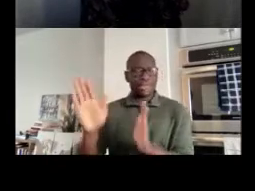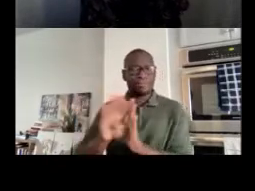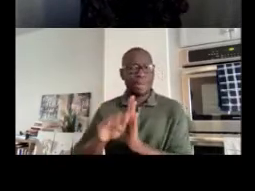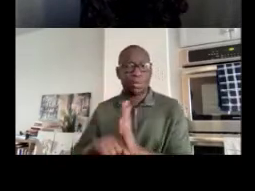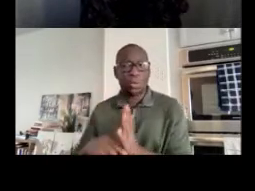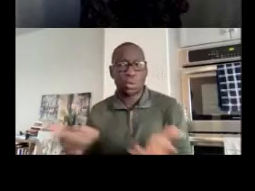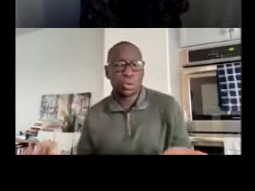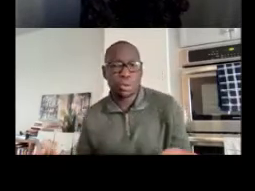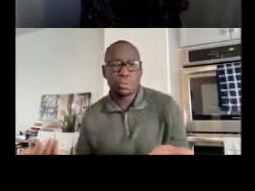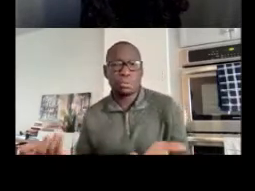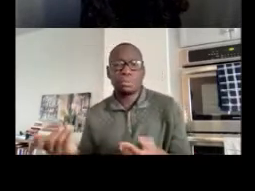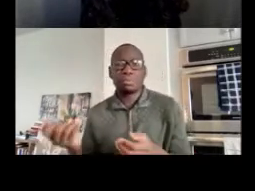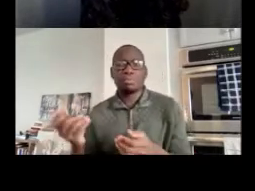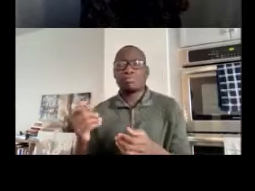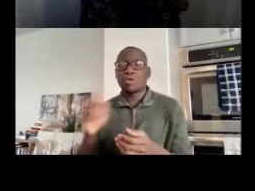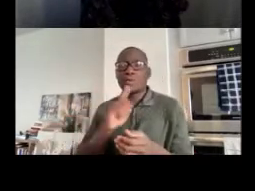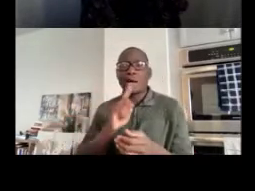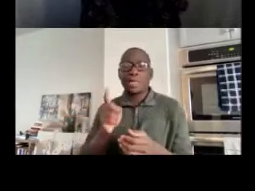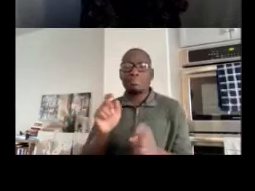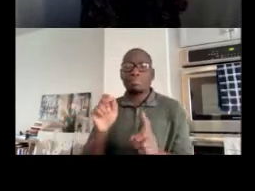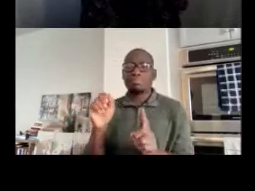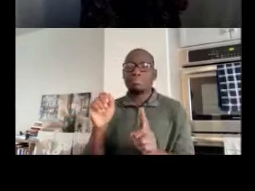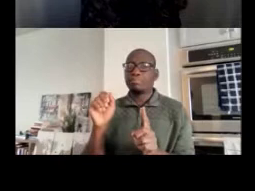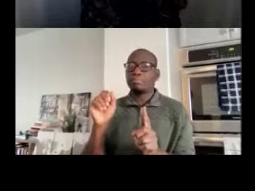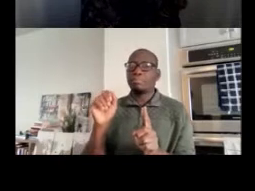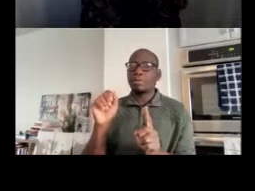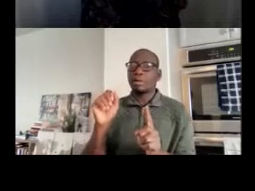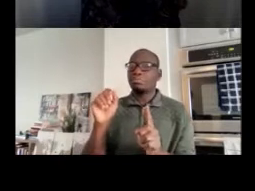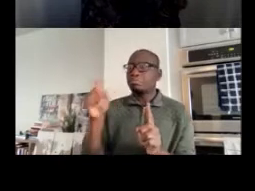to know who your students are, what their background is, where they're coming from.